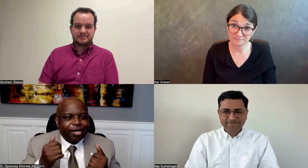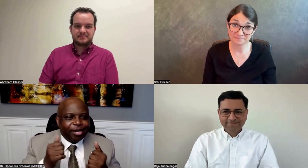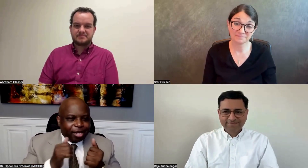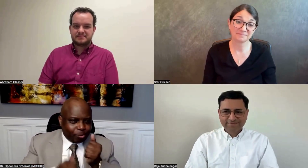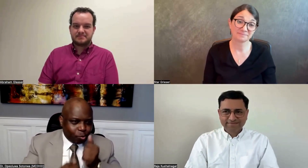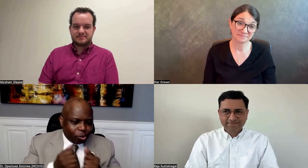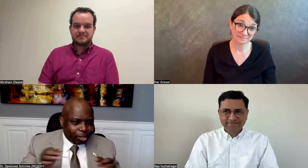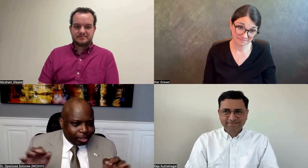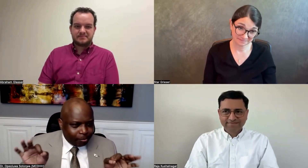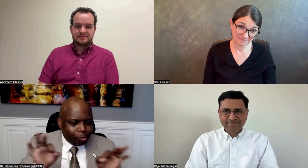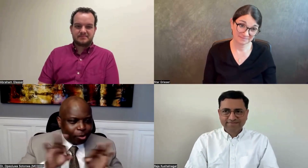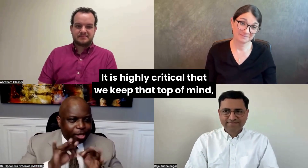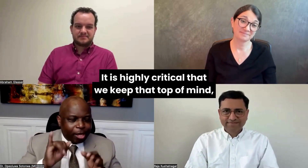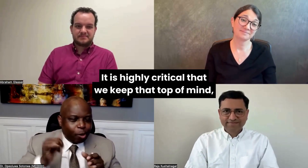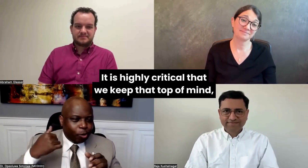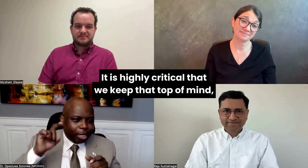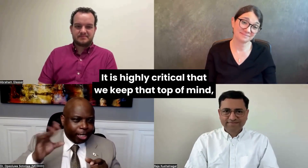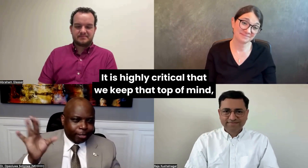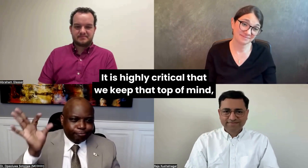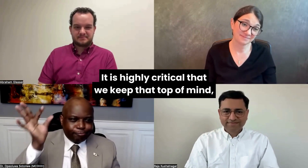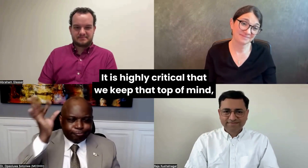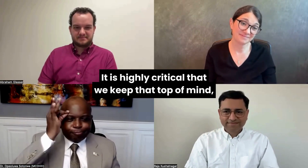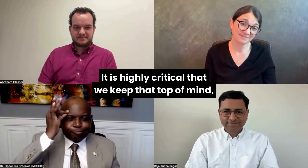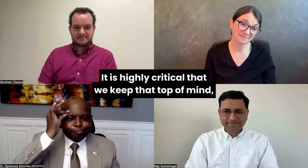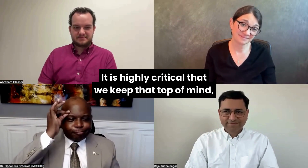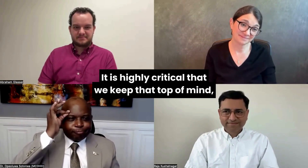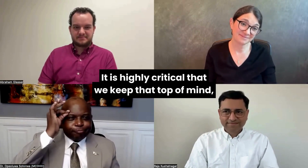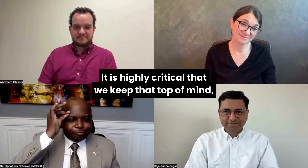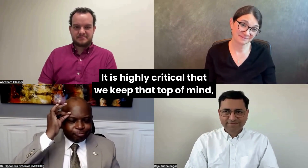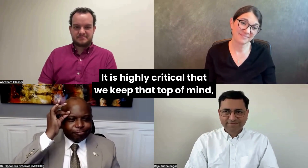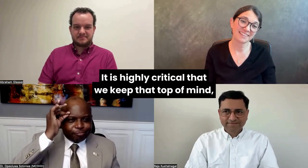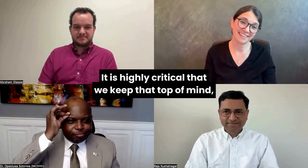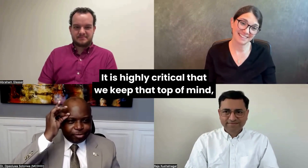It is highly critical that we keep that top of mind,